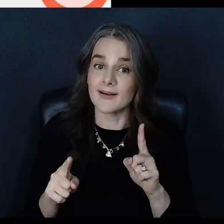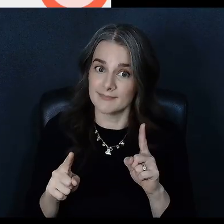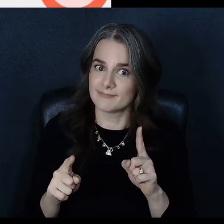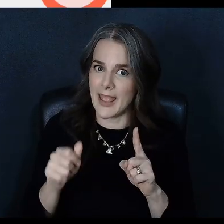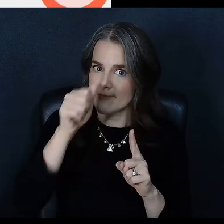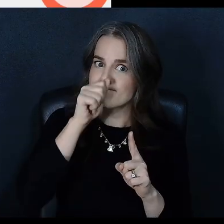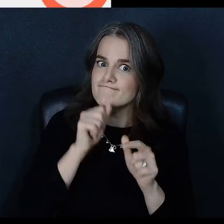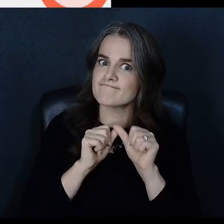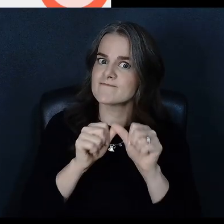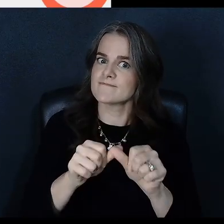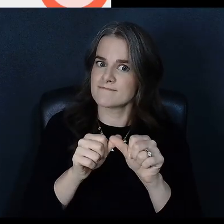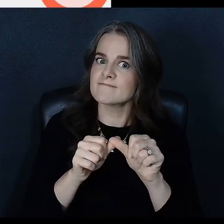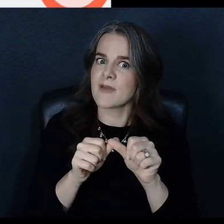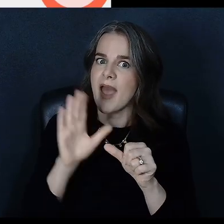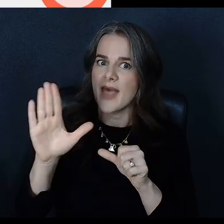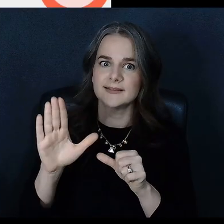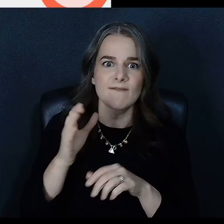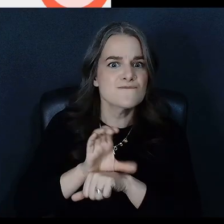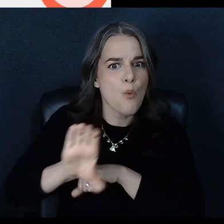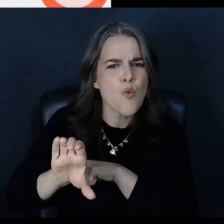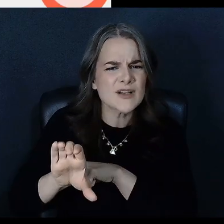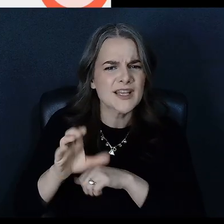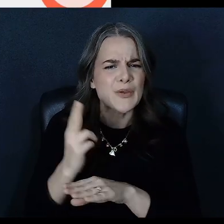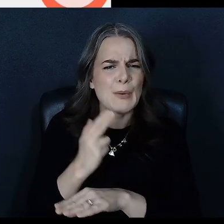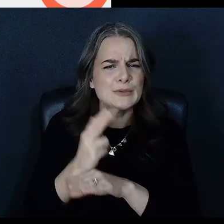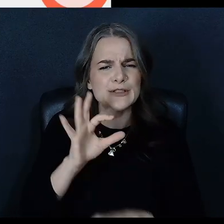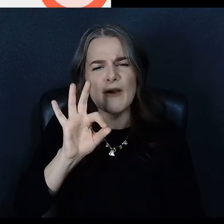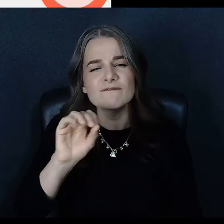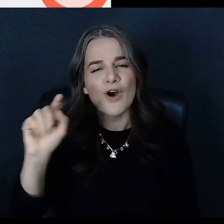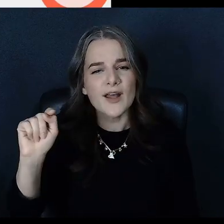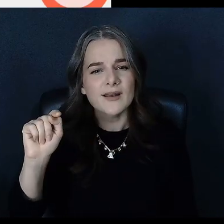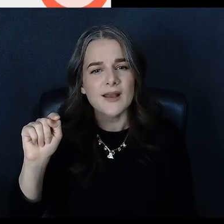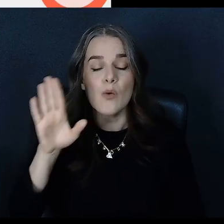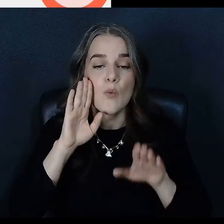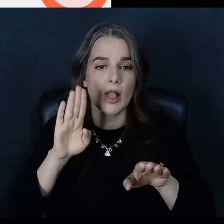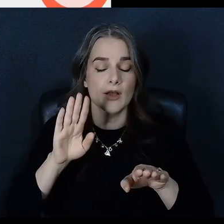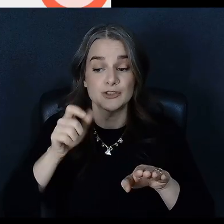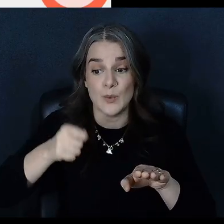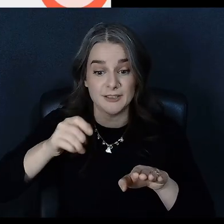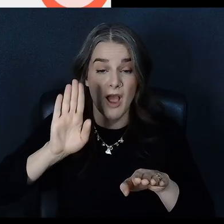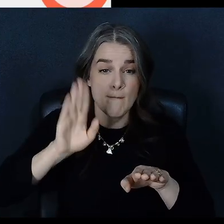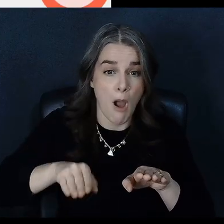He uses his foot, so he's stomping on a switch all day. And so we looked at that as something that's very durable for him.